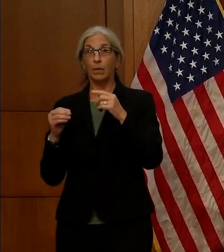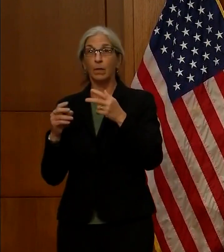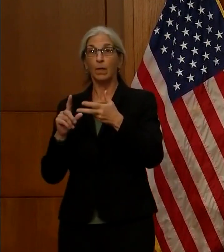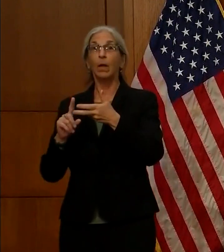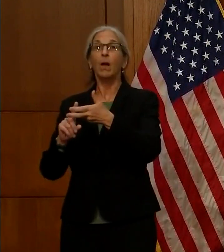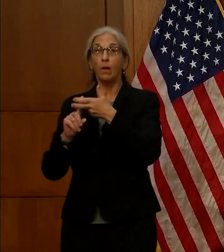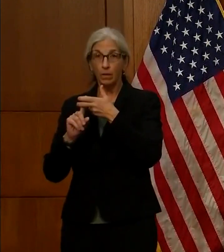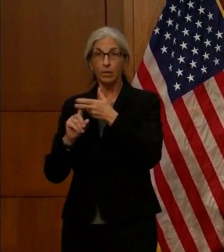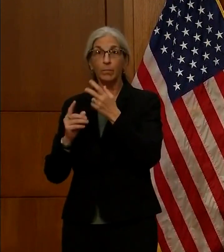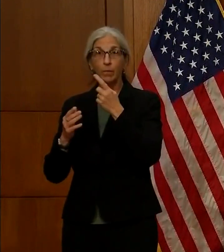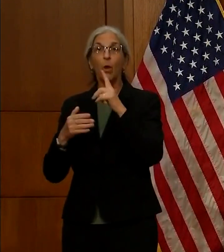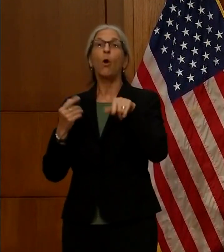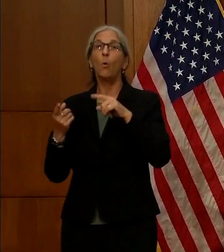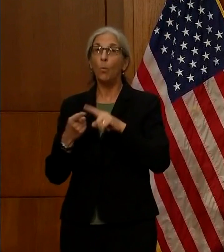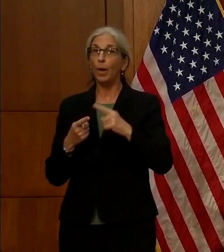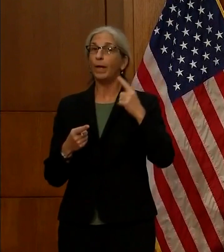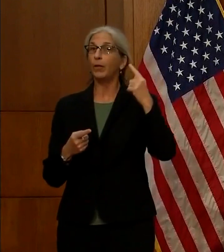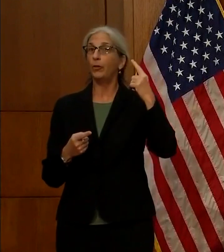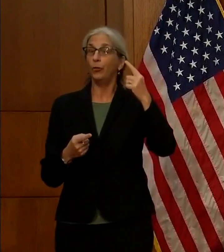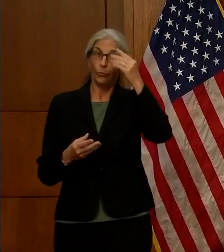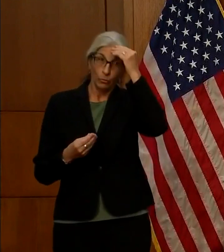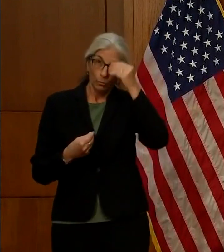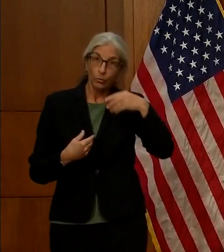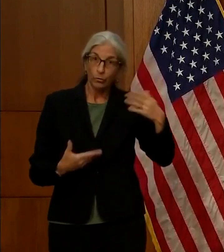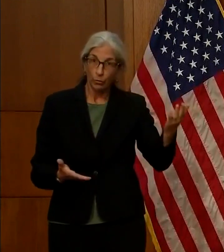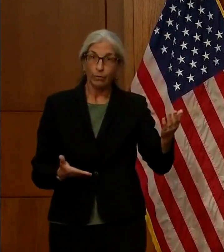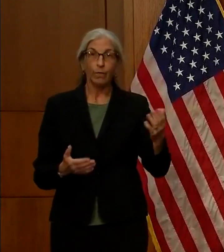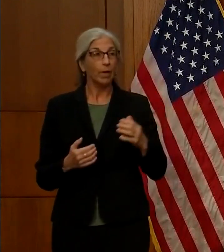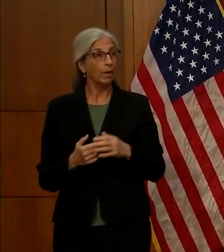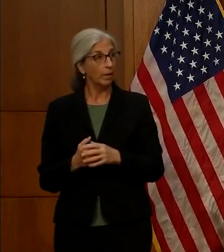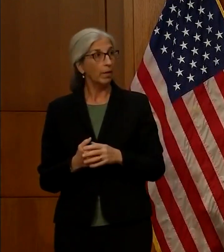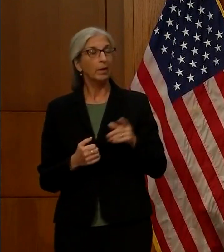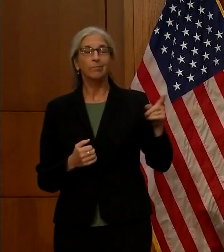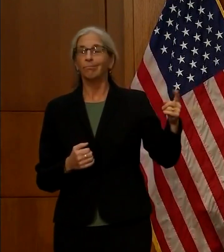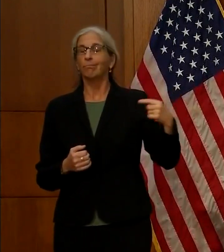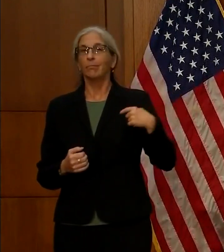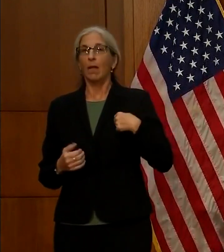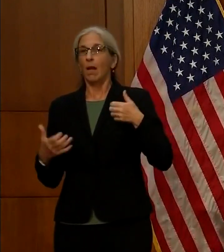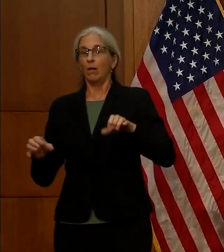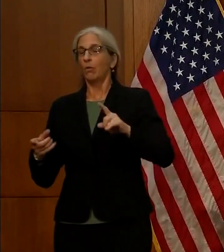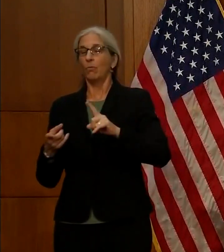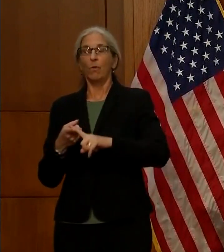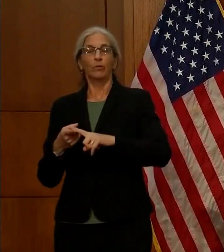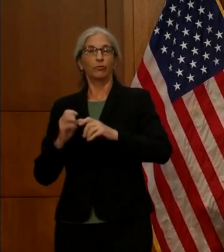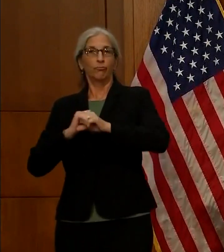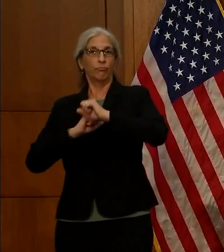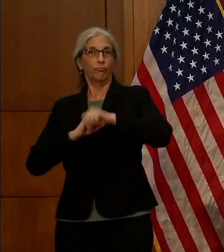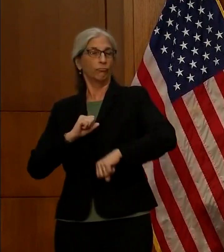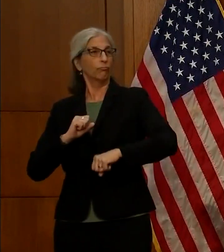MINISTERS AND THEN NOTIFIED AND WHAT STEPS WERE TAKEN. TO MAKE